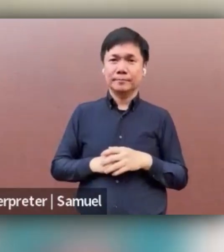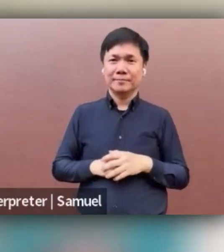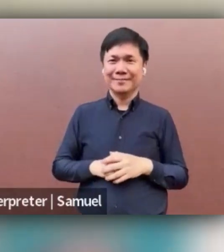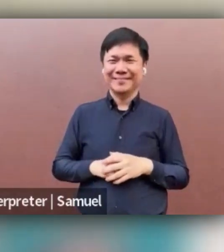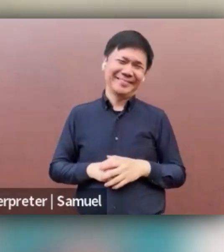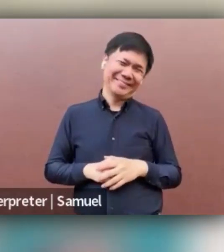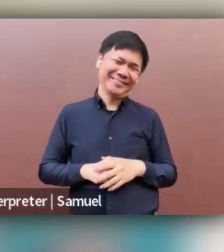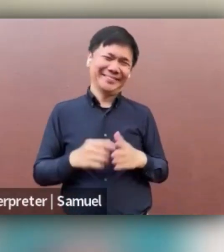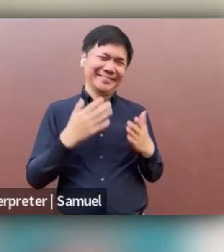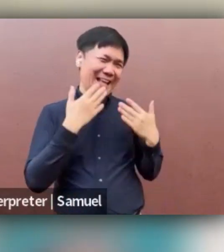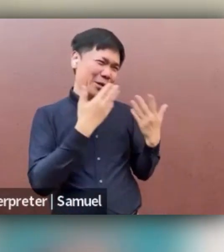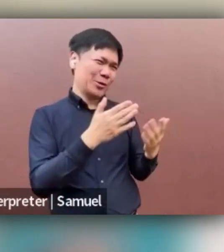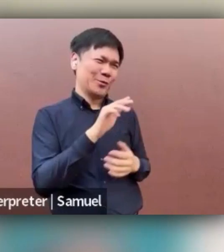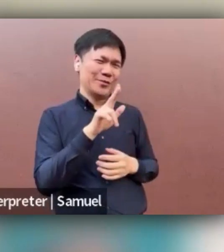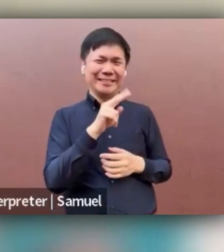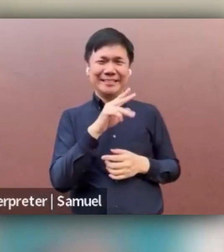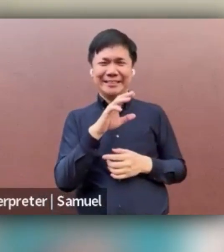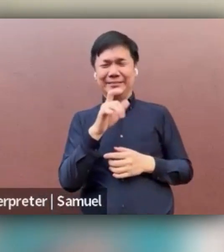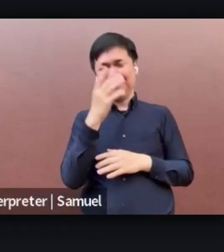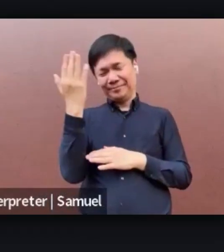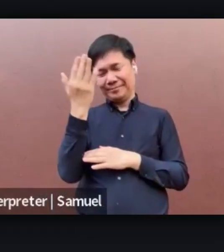Thank you for putting it very nicely.